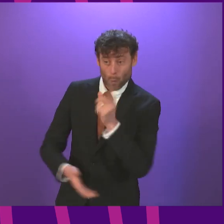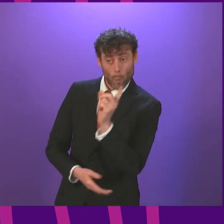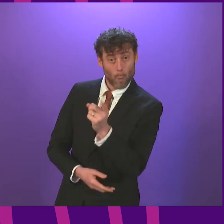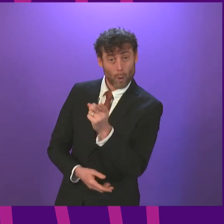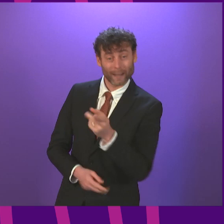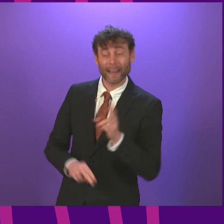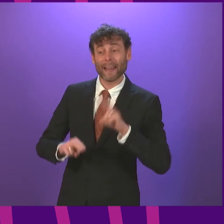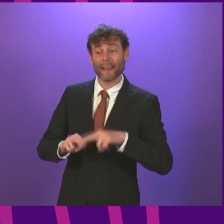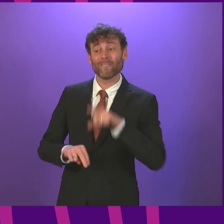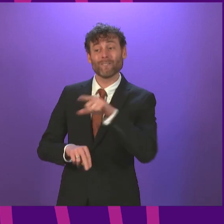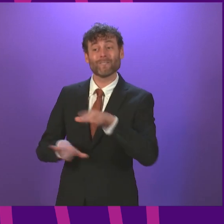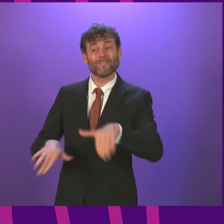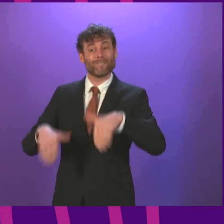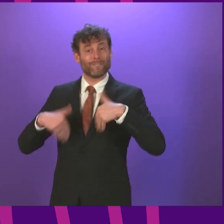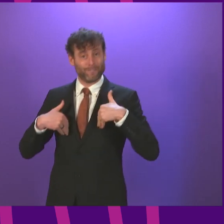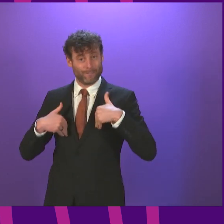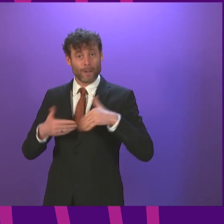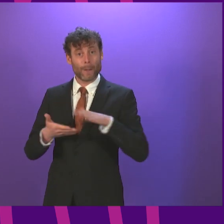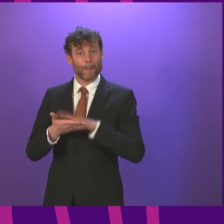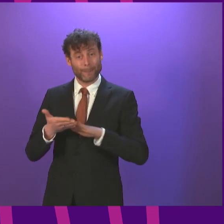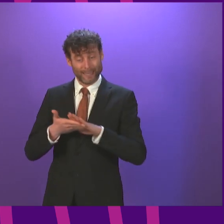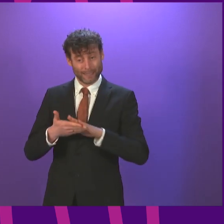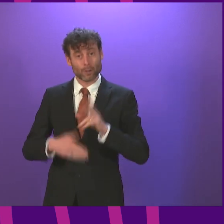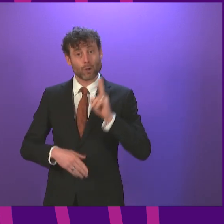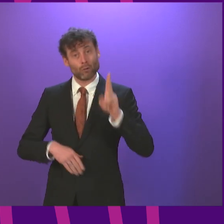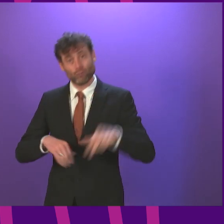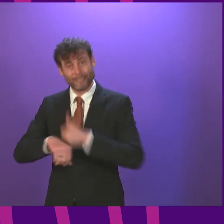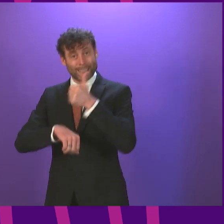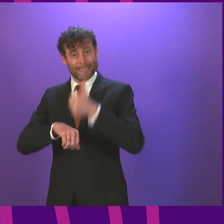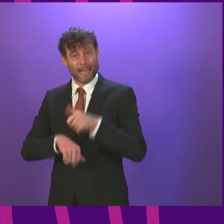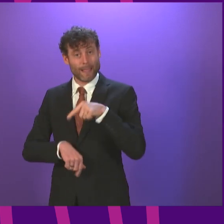early would “reset” the procedure and allow for a “renewed investigation” that